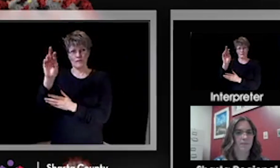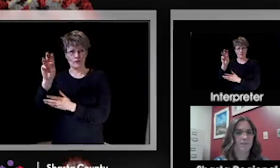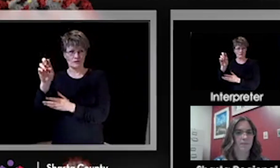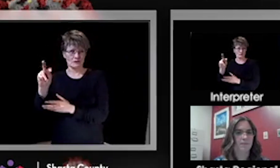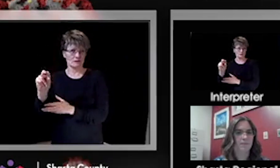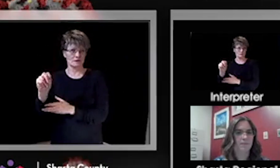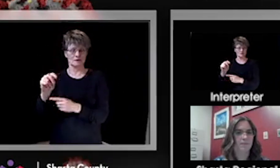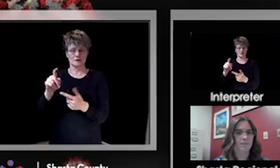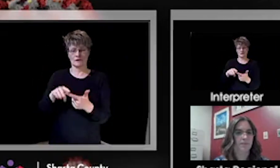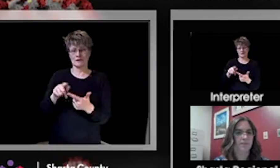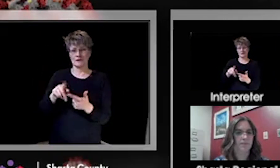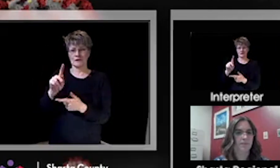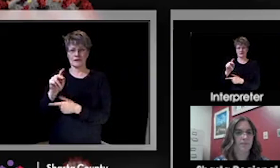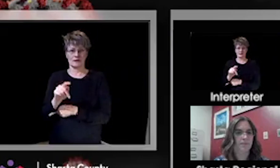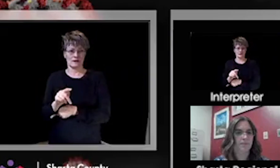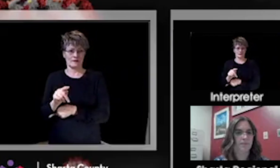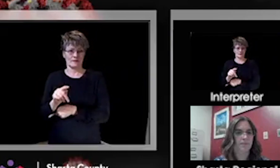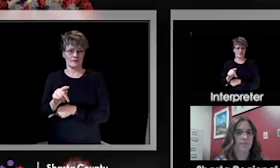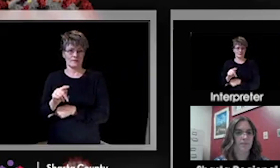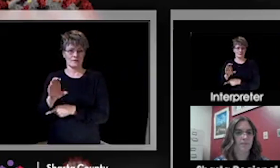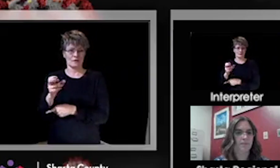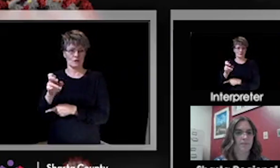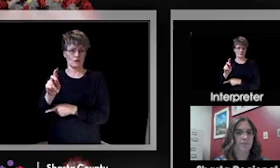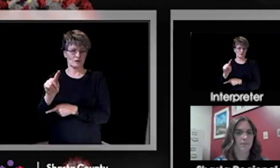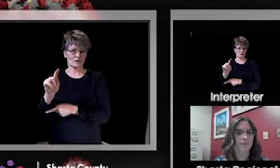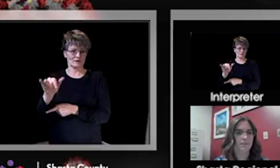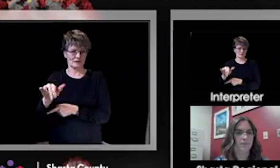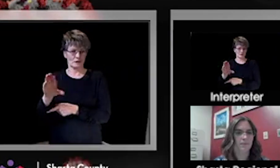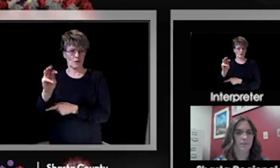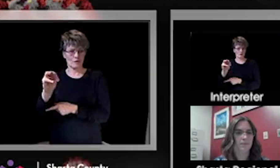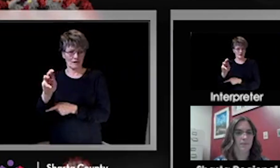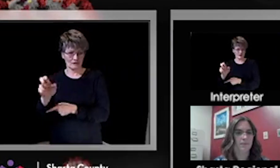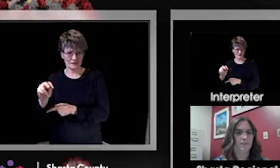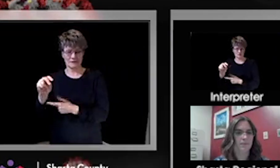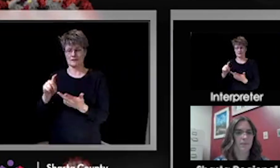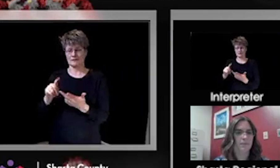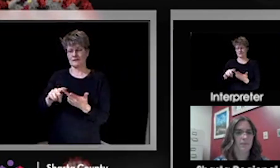Shasta Regional Medical Center. And we have Valerie Lakey from Mayers Memorial Hospital